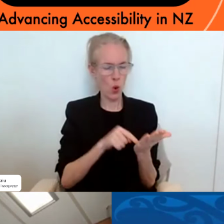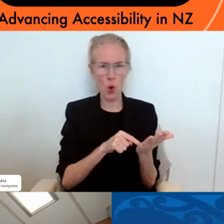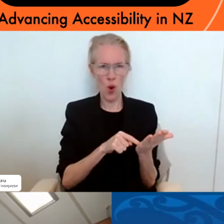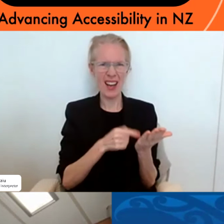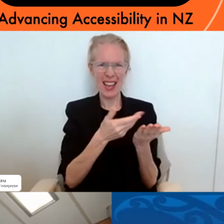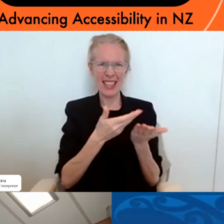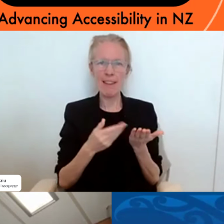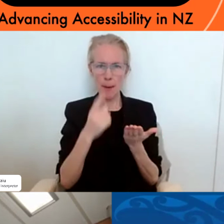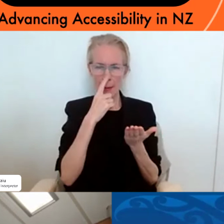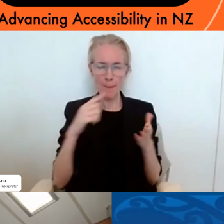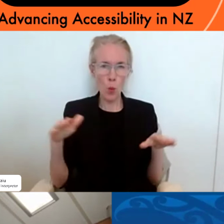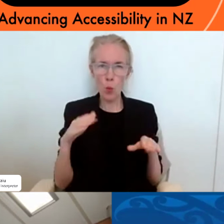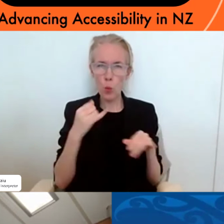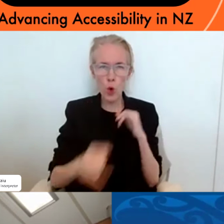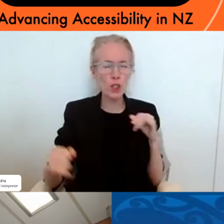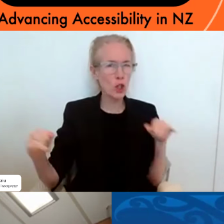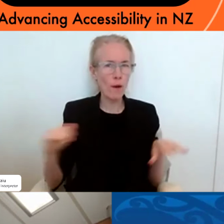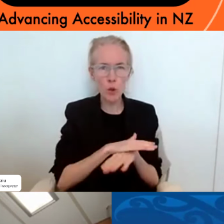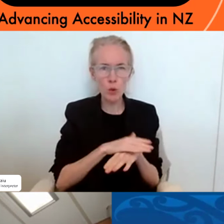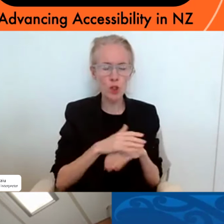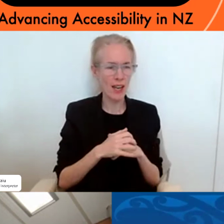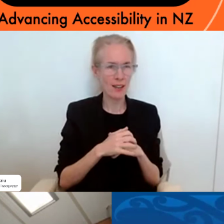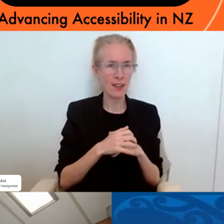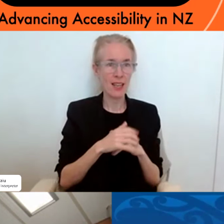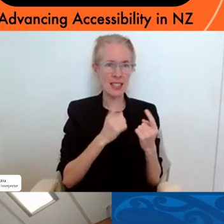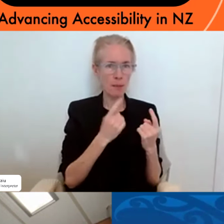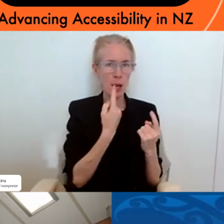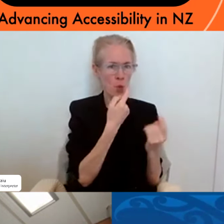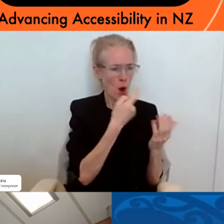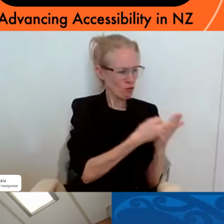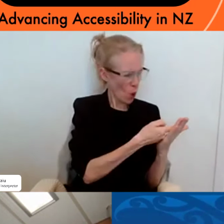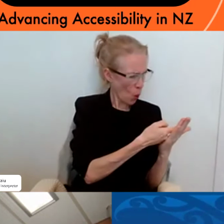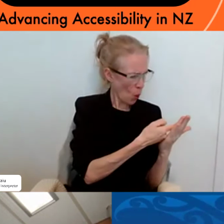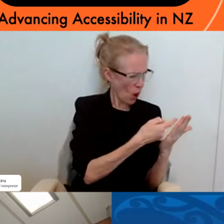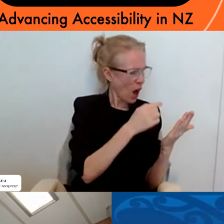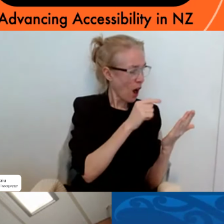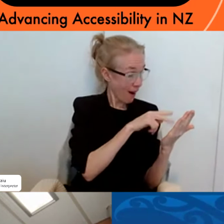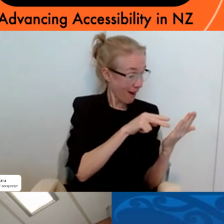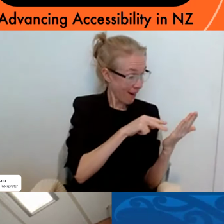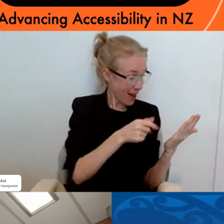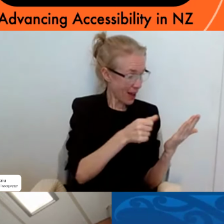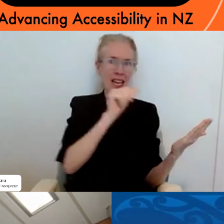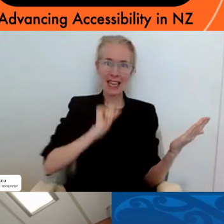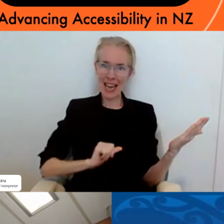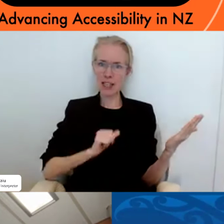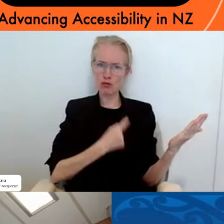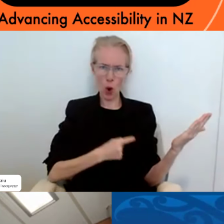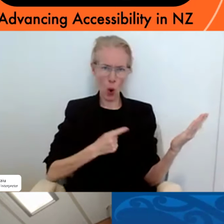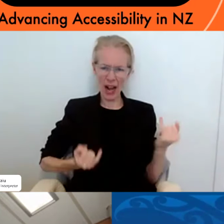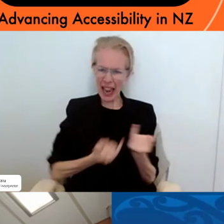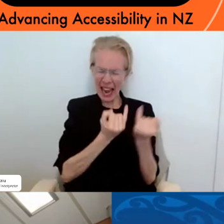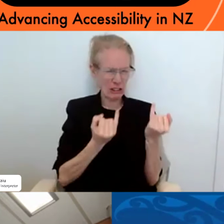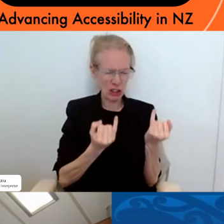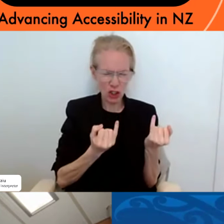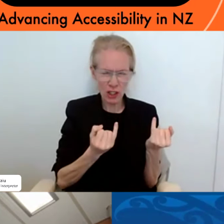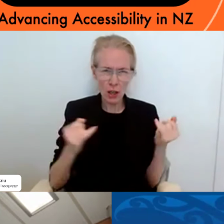part says this and the next part says something completely different, and by the way if you're worried about the aesthetics of your building